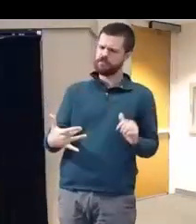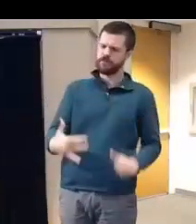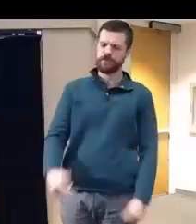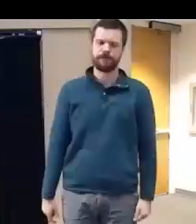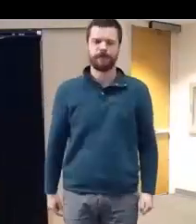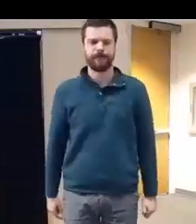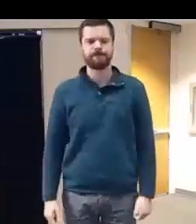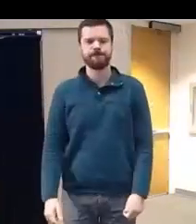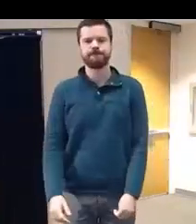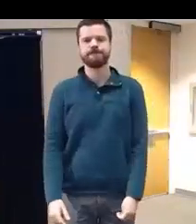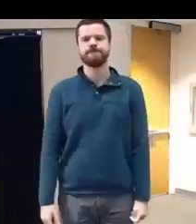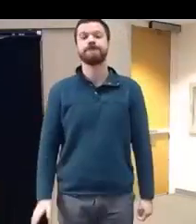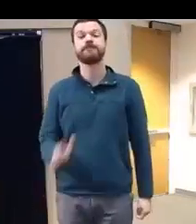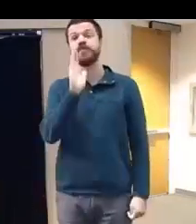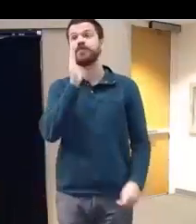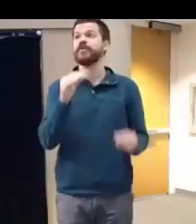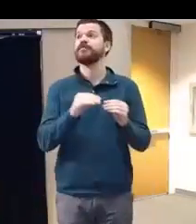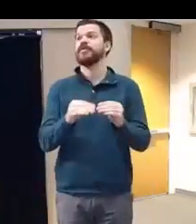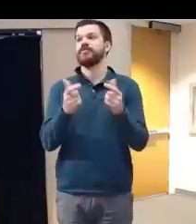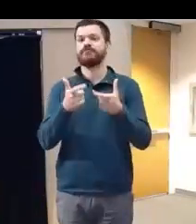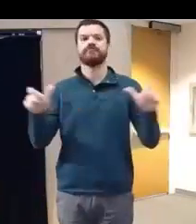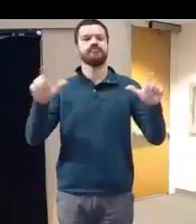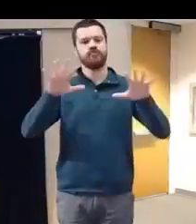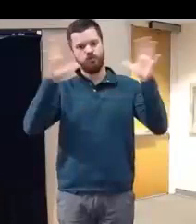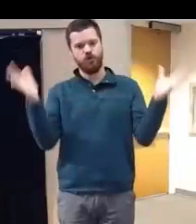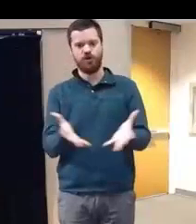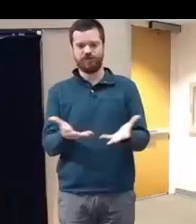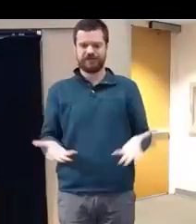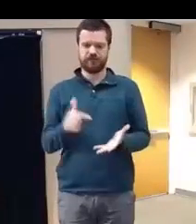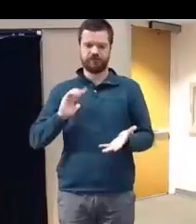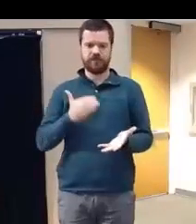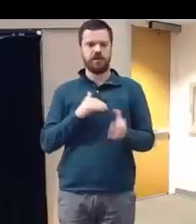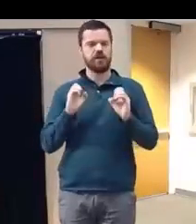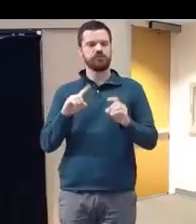in that we're going to do a broad overview of Education here in the department of Psychiatry